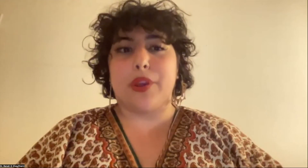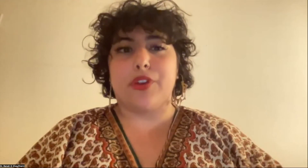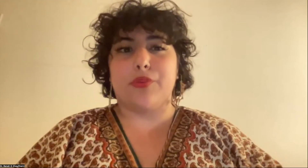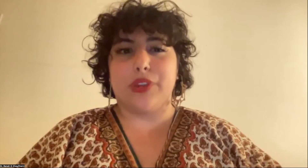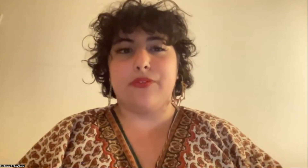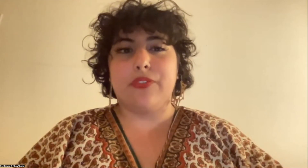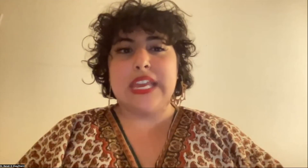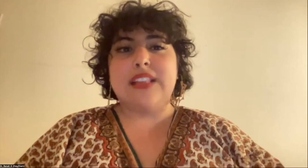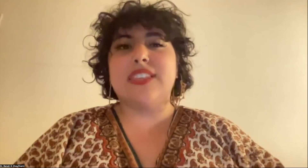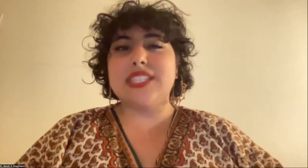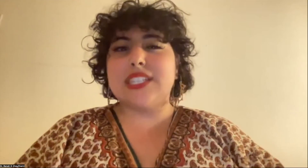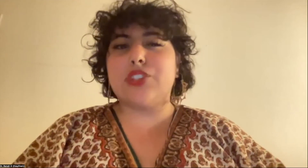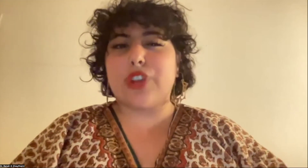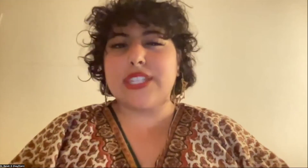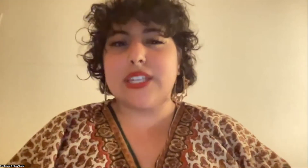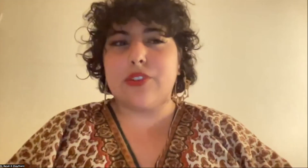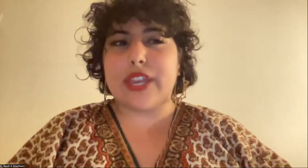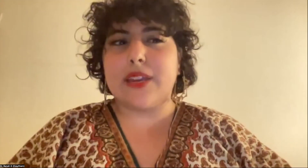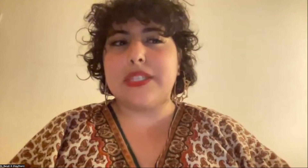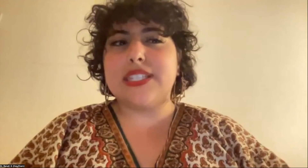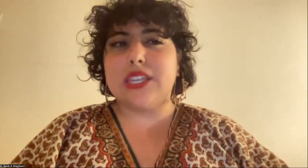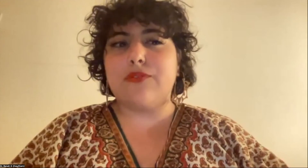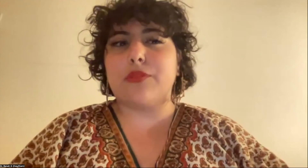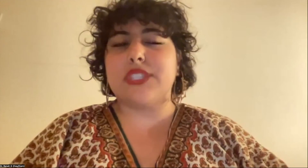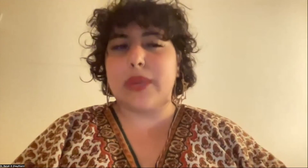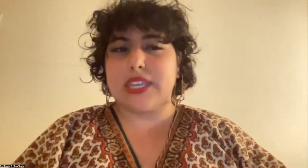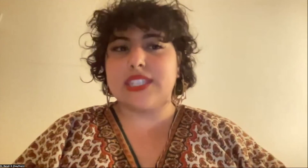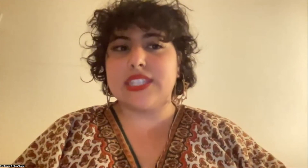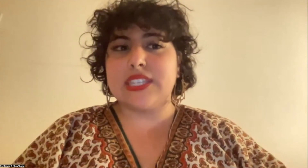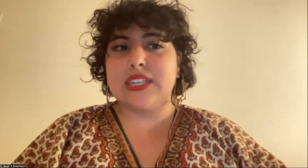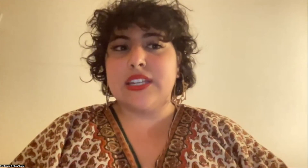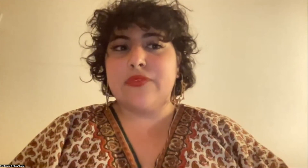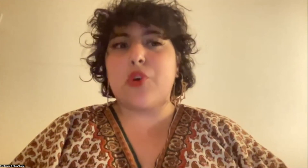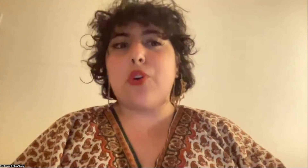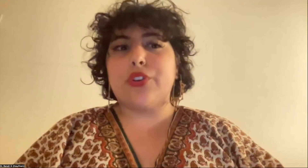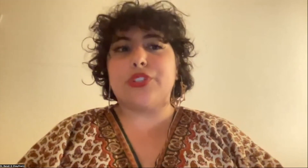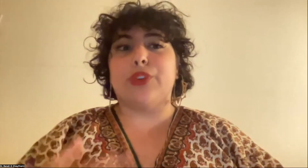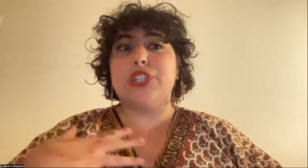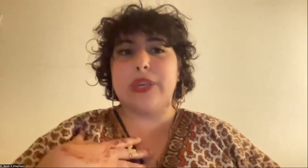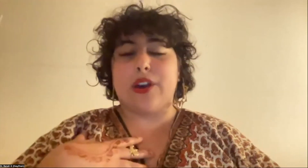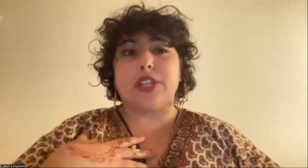Barrier Reef. This is a stress signal that can be seen from space. The corals reached beyond